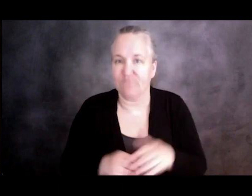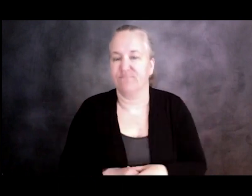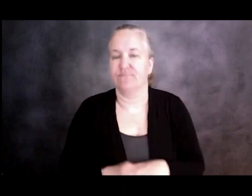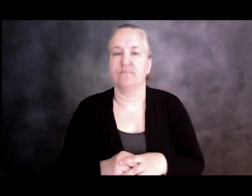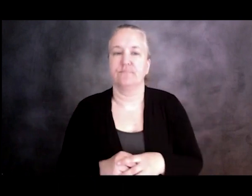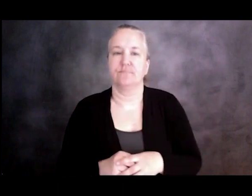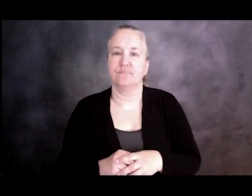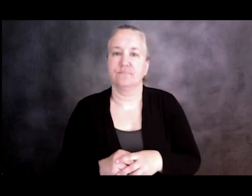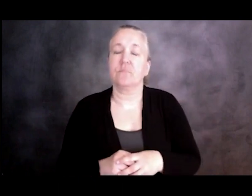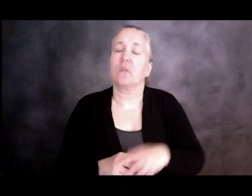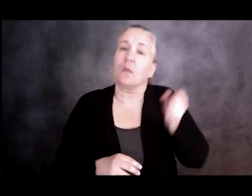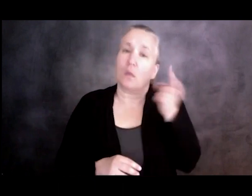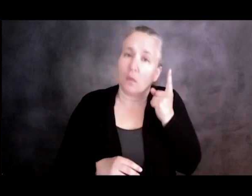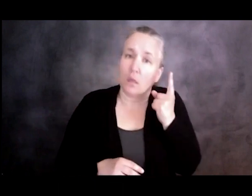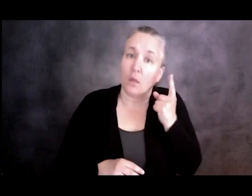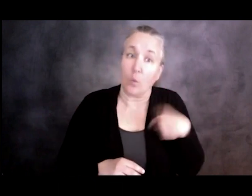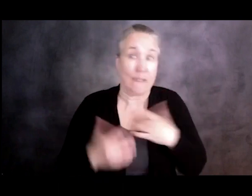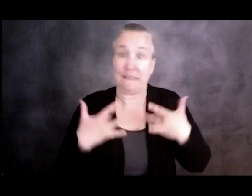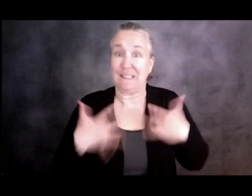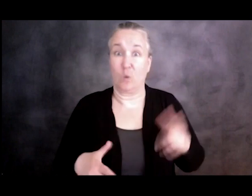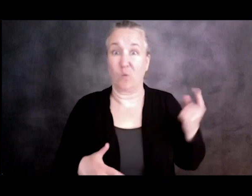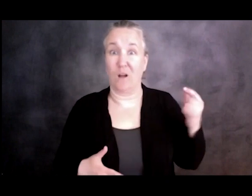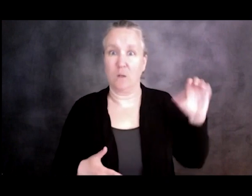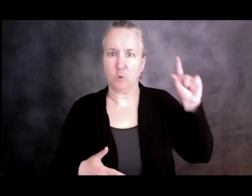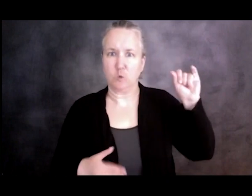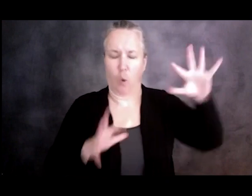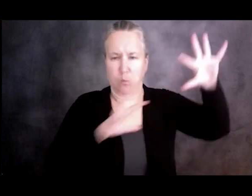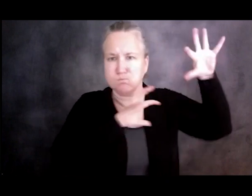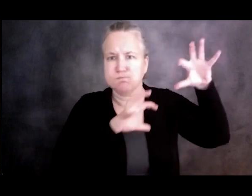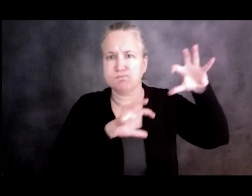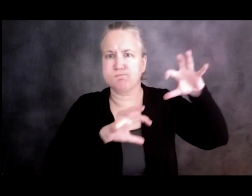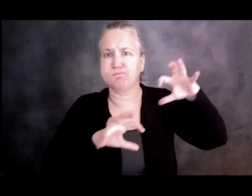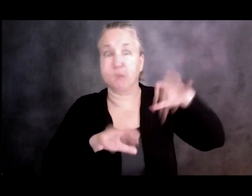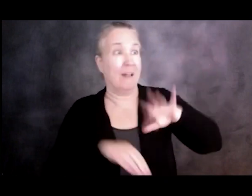What we most certainly did not want was a storm, and yet that was what we got on the seventh day.